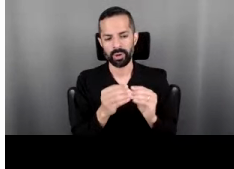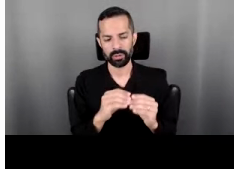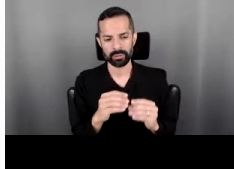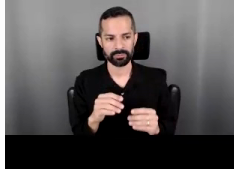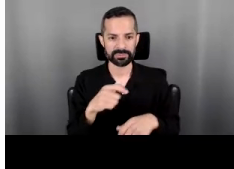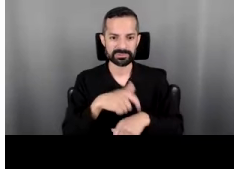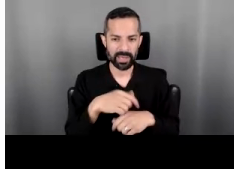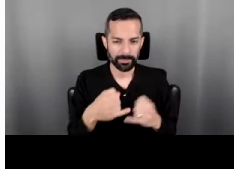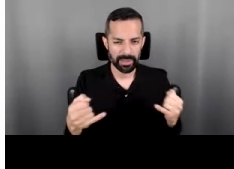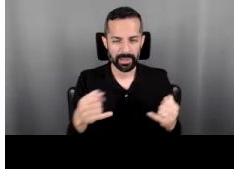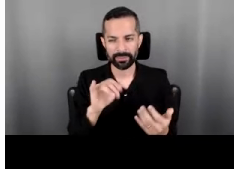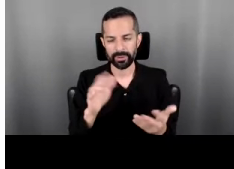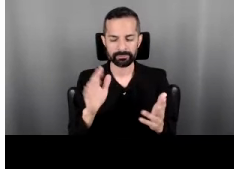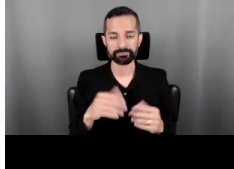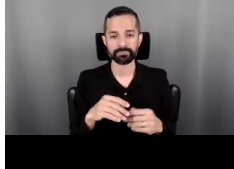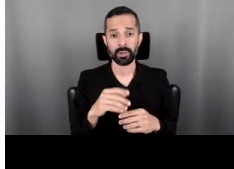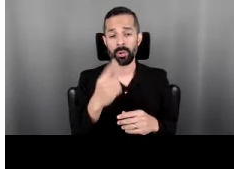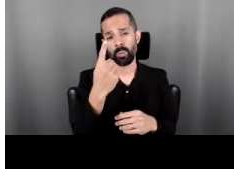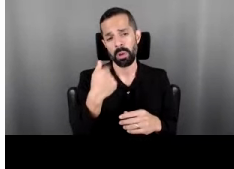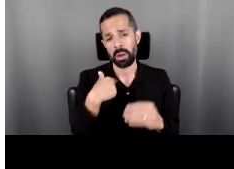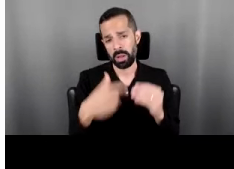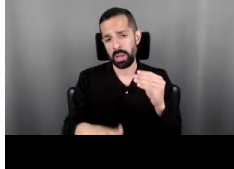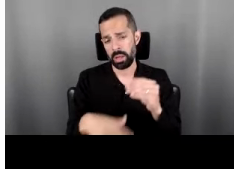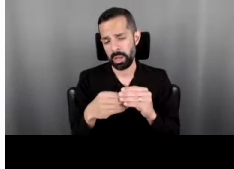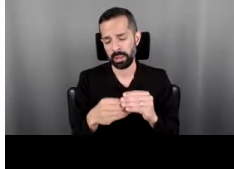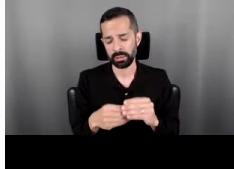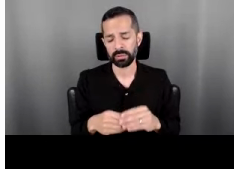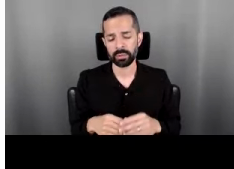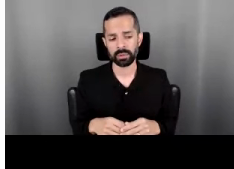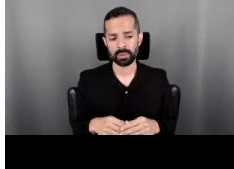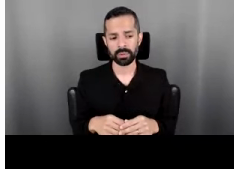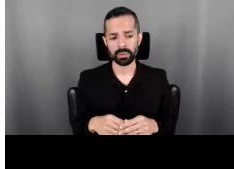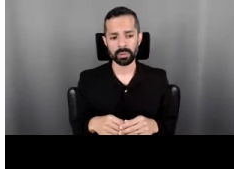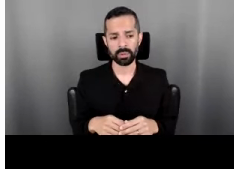The only thing that I would add is that and of course, I can't think of an example right now.